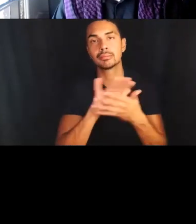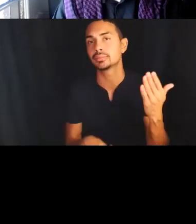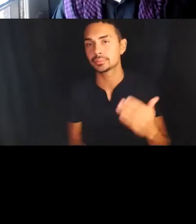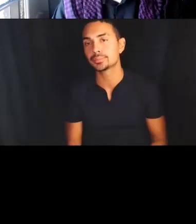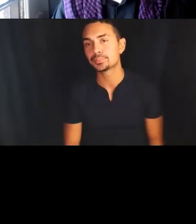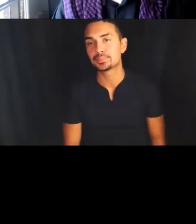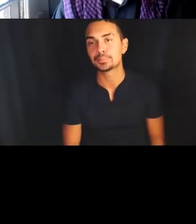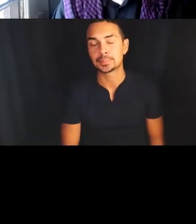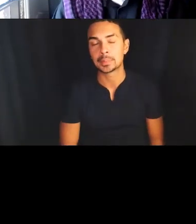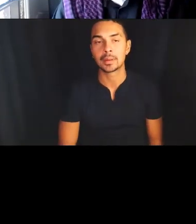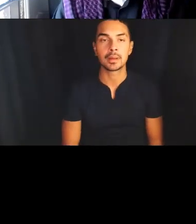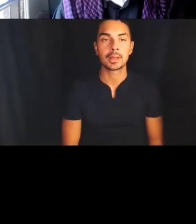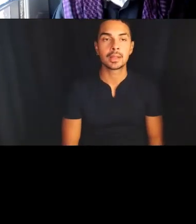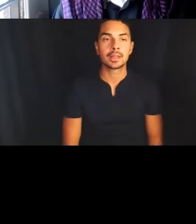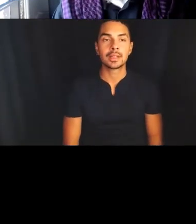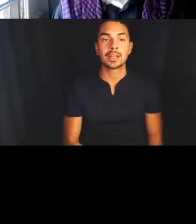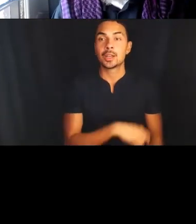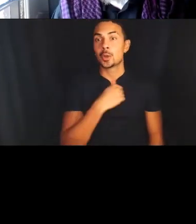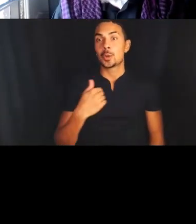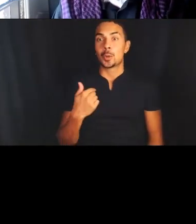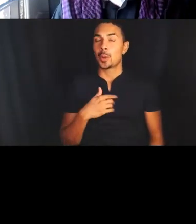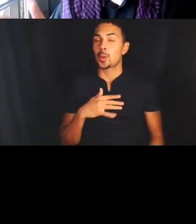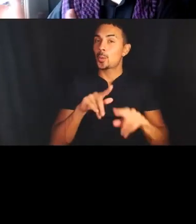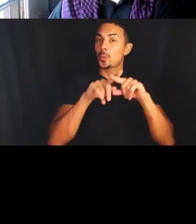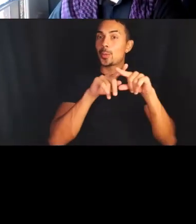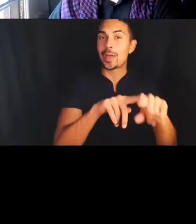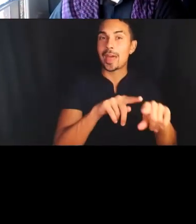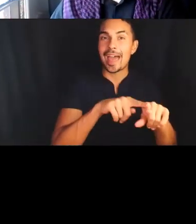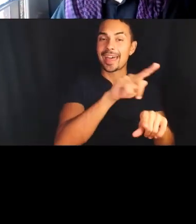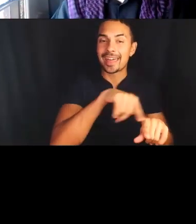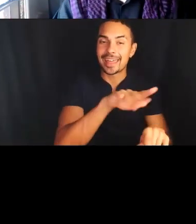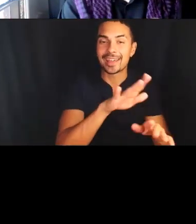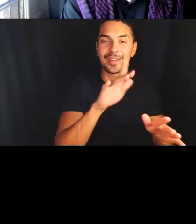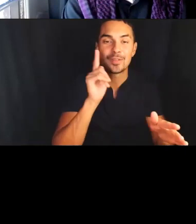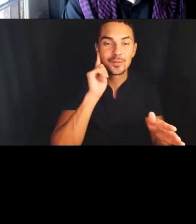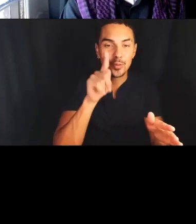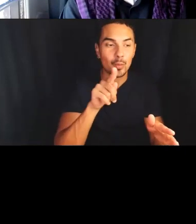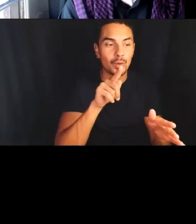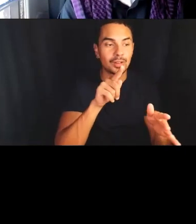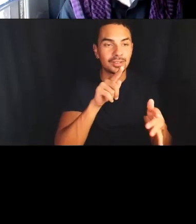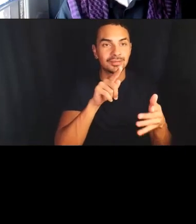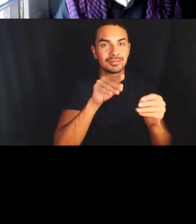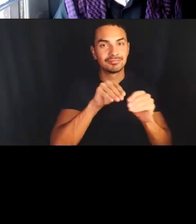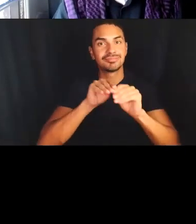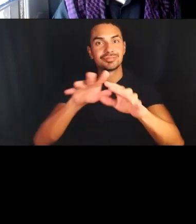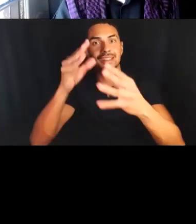We are counting on them to disseminate both the end product as well as they help disseminate